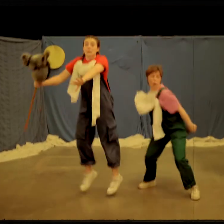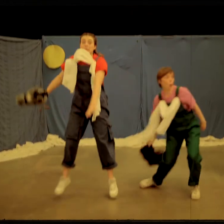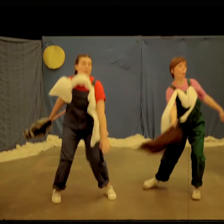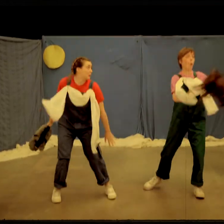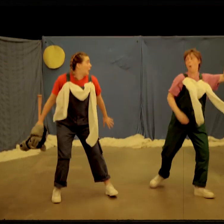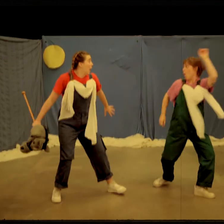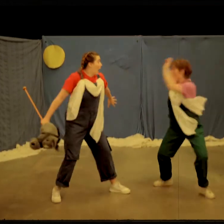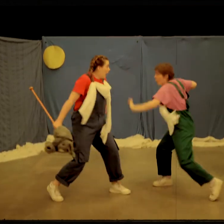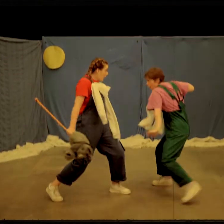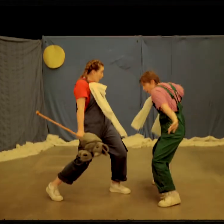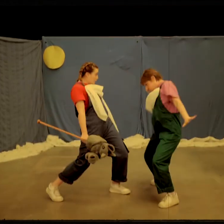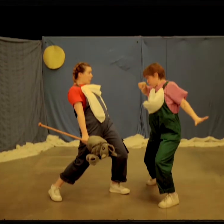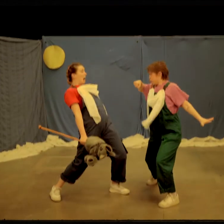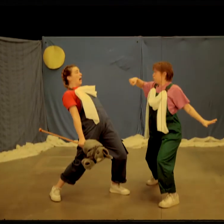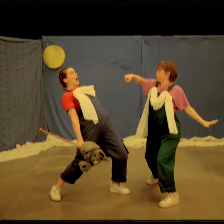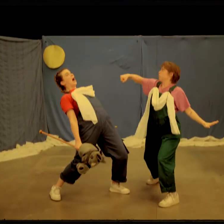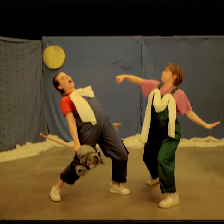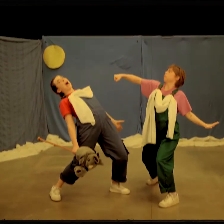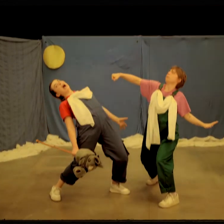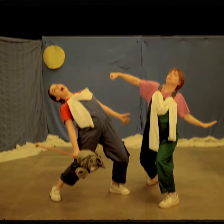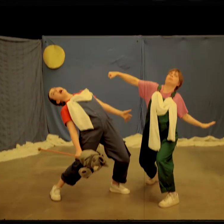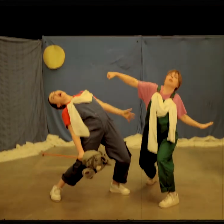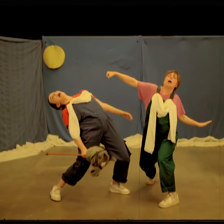The wearisome war raged for ten years long,